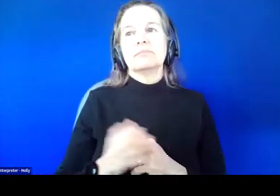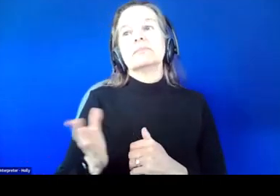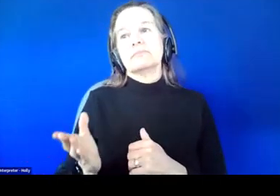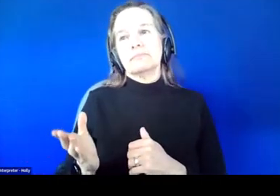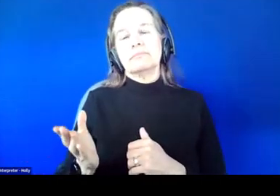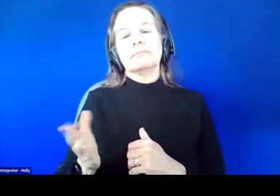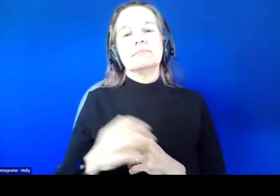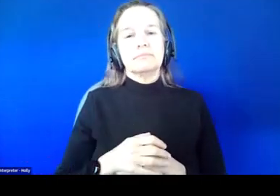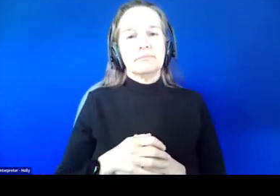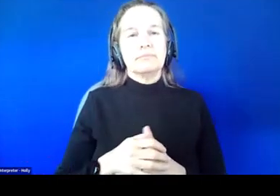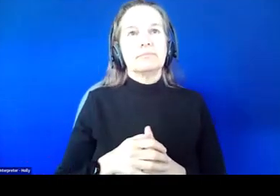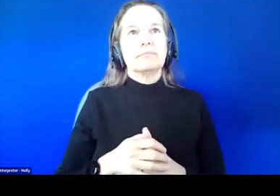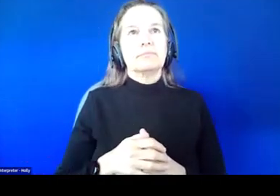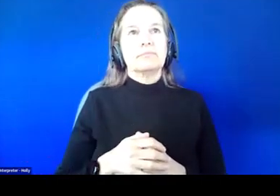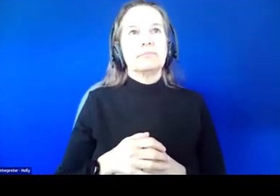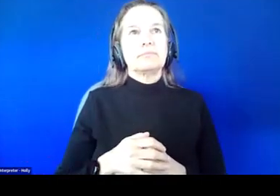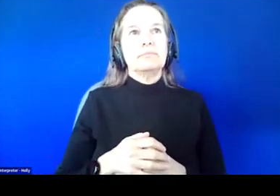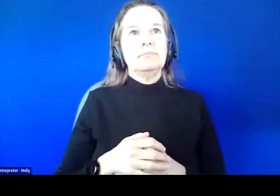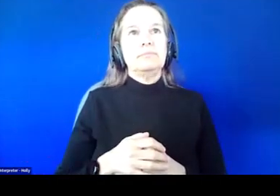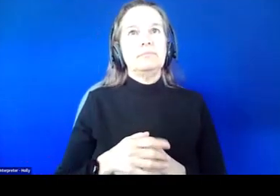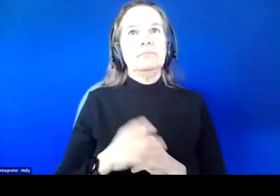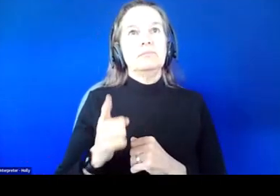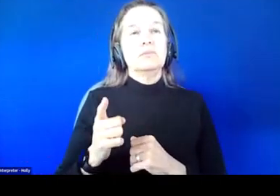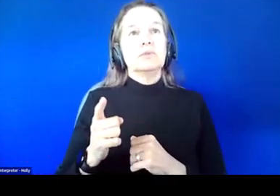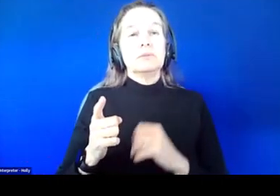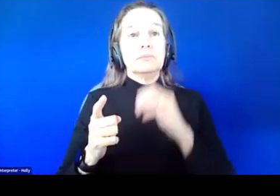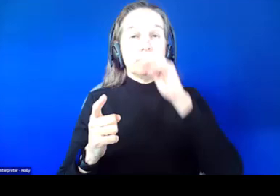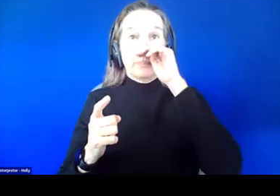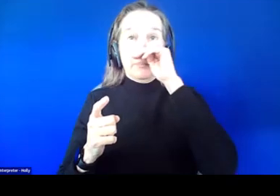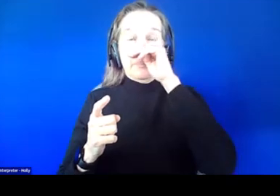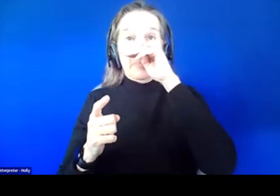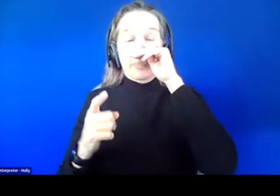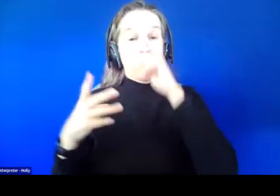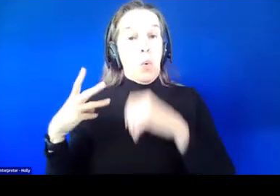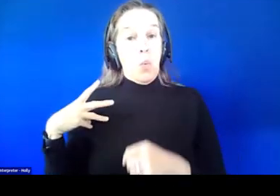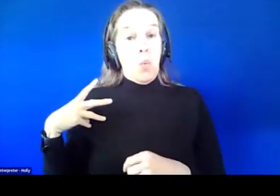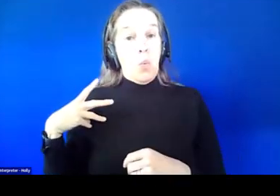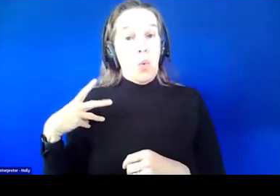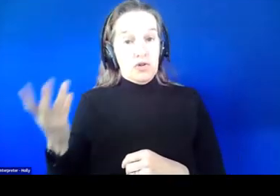So, Washington is one of five participating states